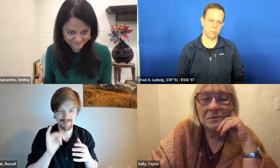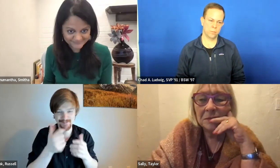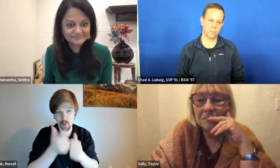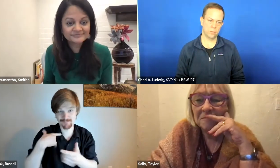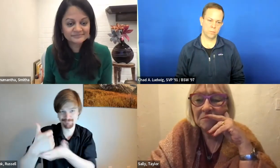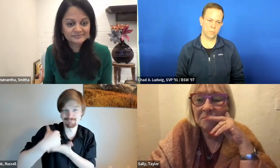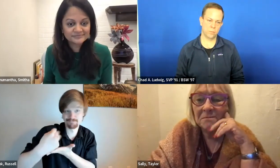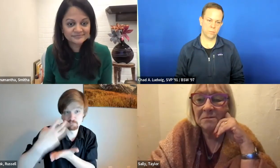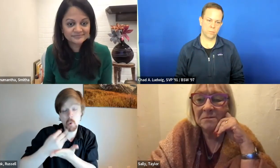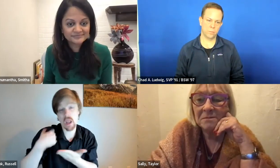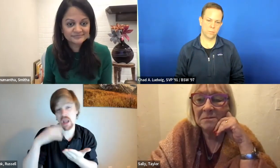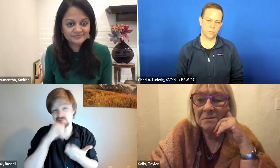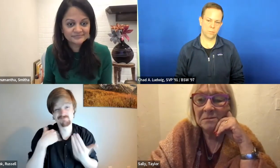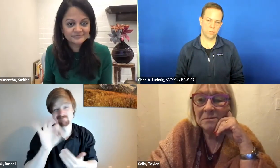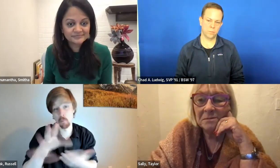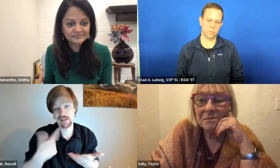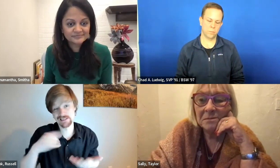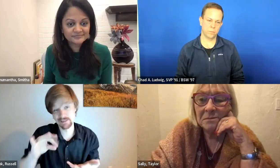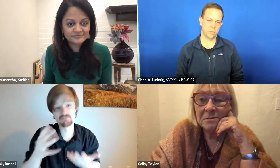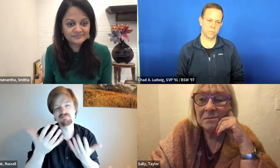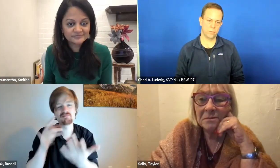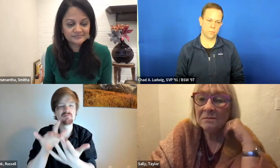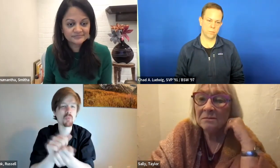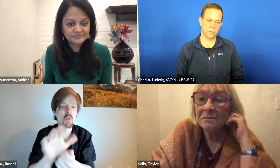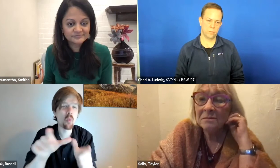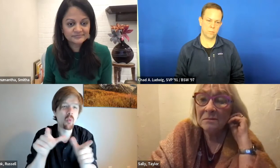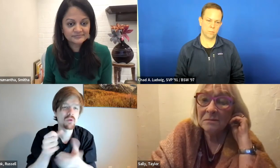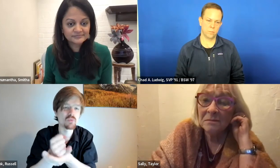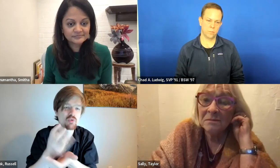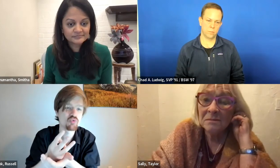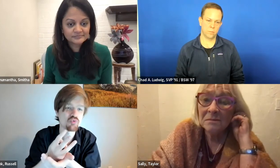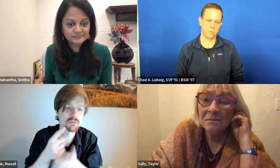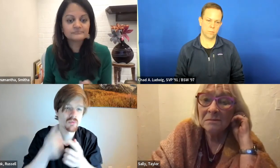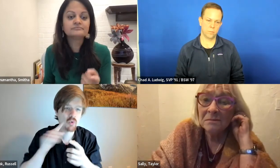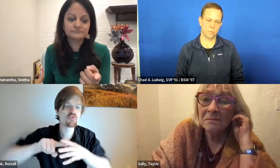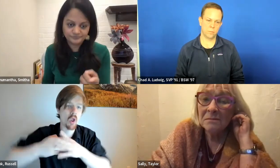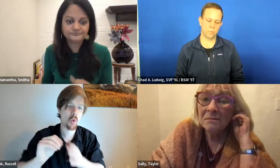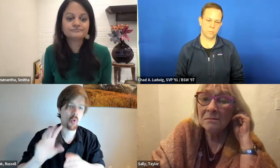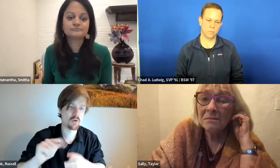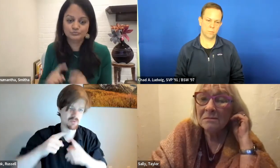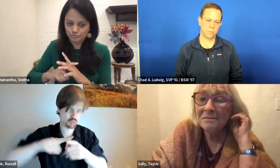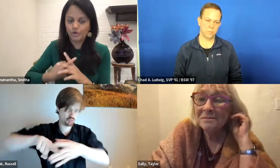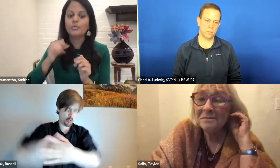Sure. Yeah. Obviously, I didn't have a lot of information. I got a lot of the information from the local social worker.